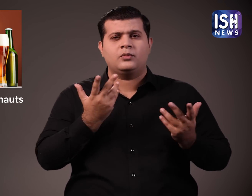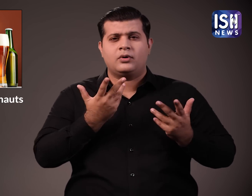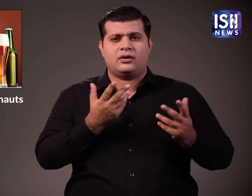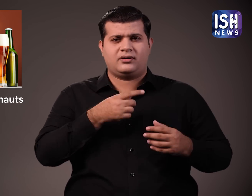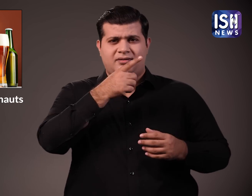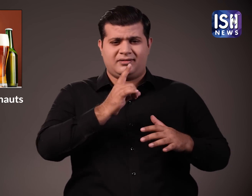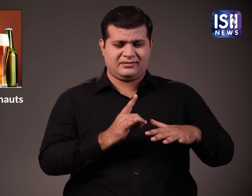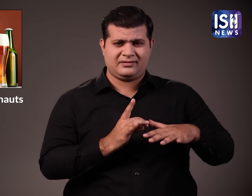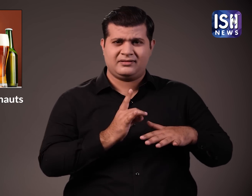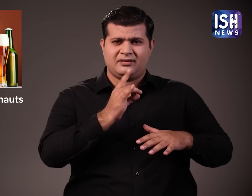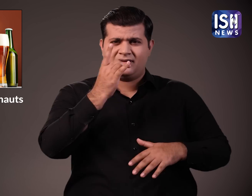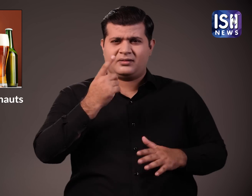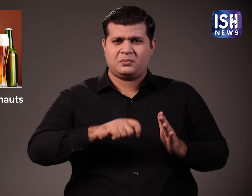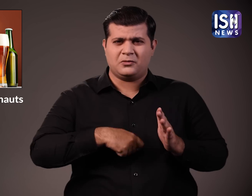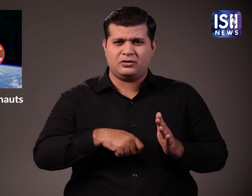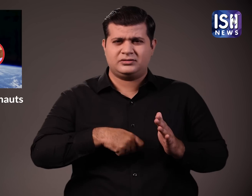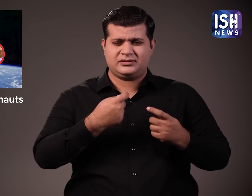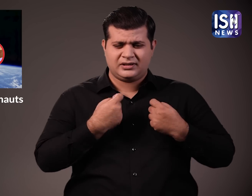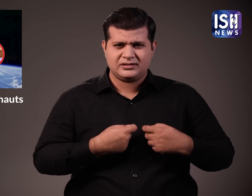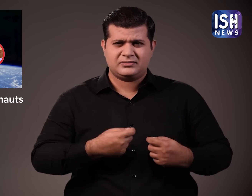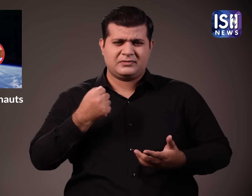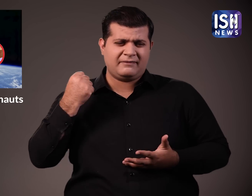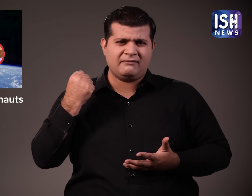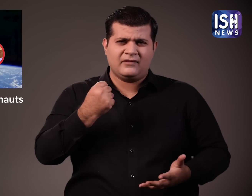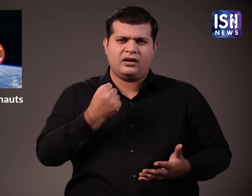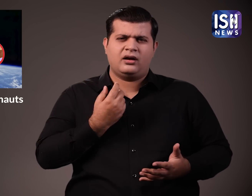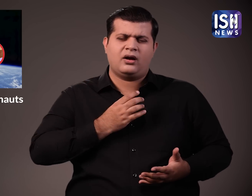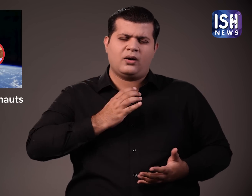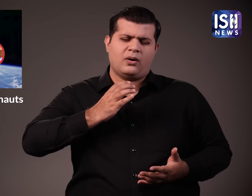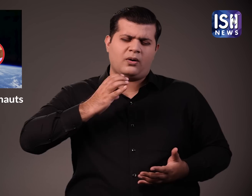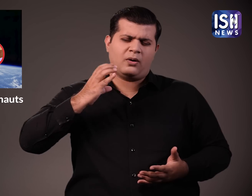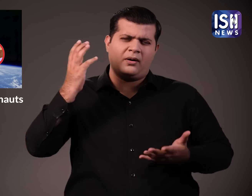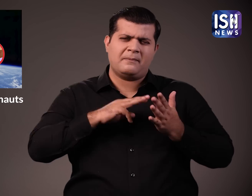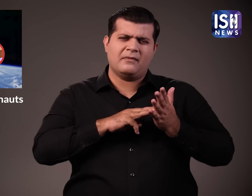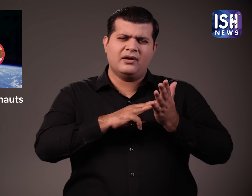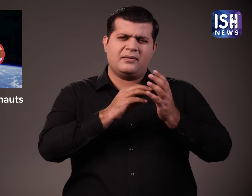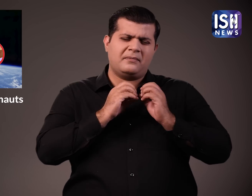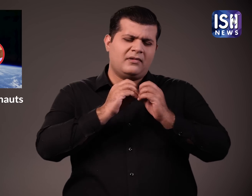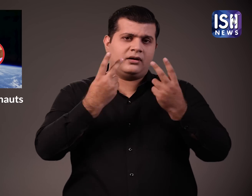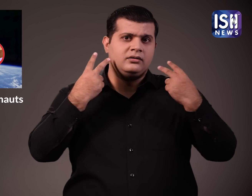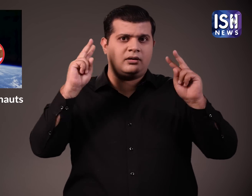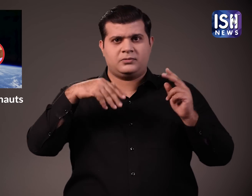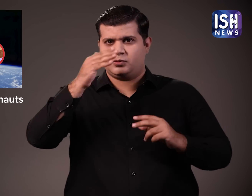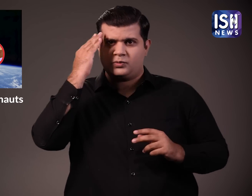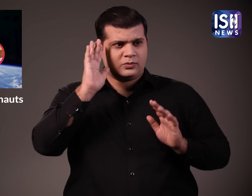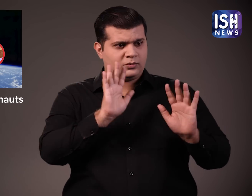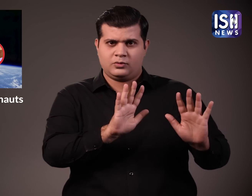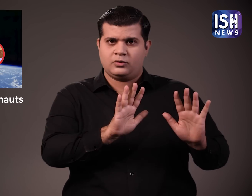Space projects cost millions and crores. You all know this.